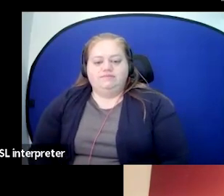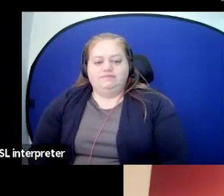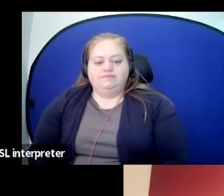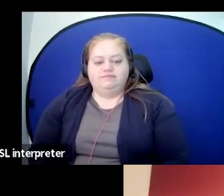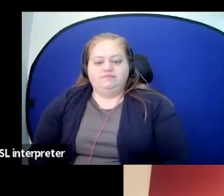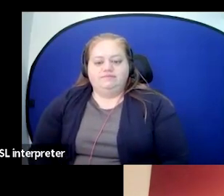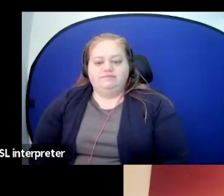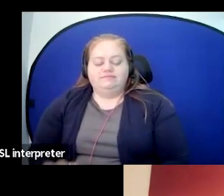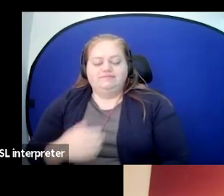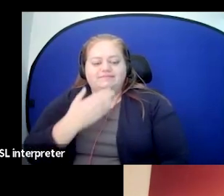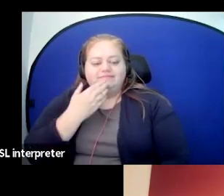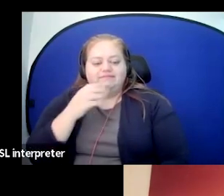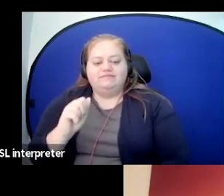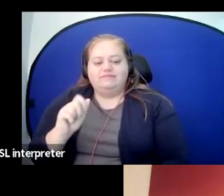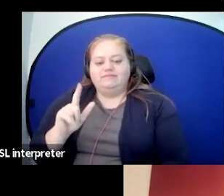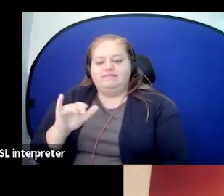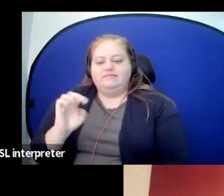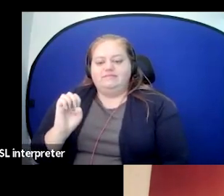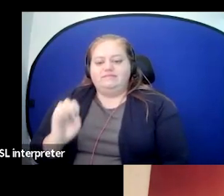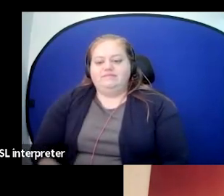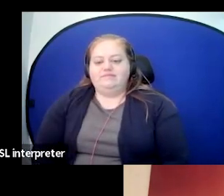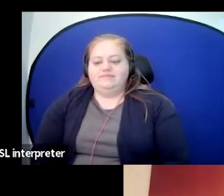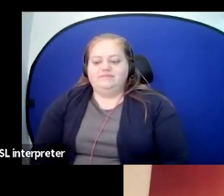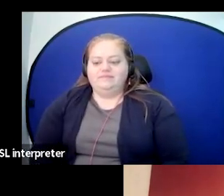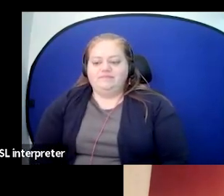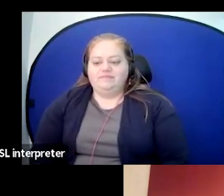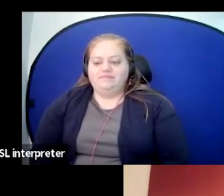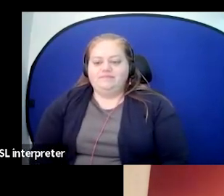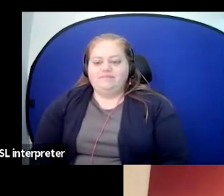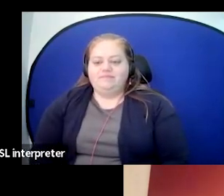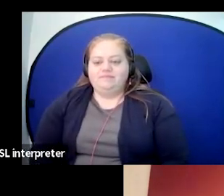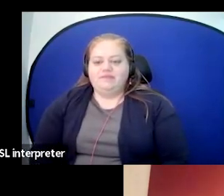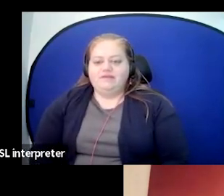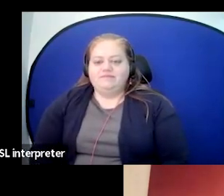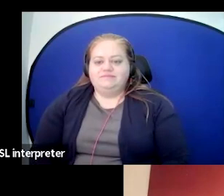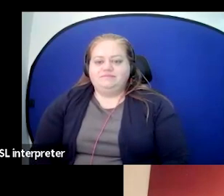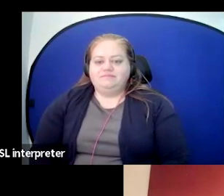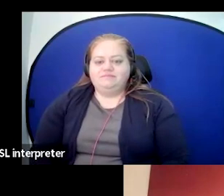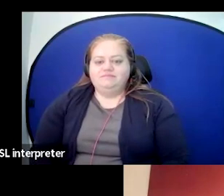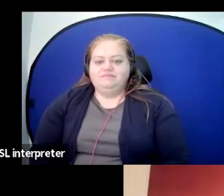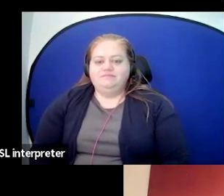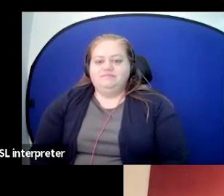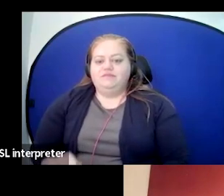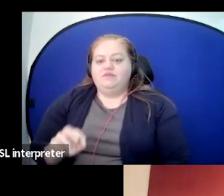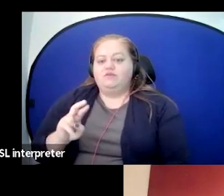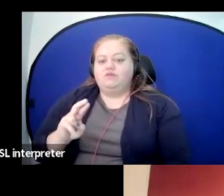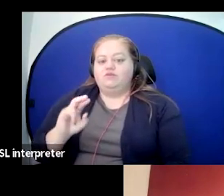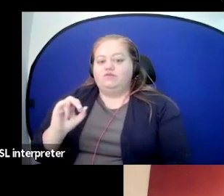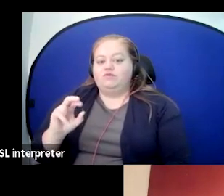Thanks so much for that, Allie. Yes. My next question is for Ricky.